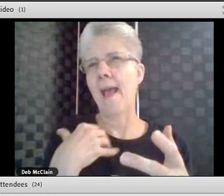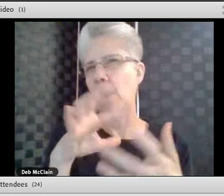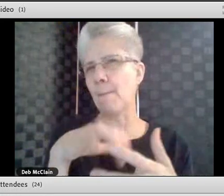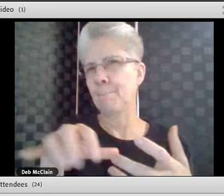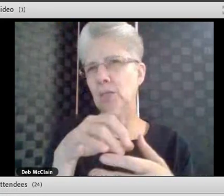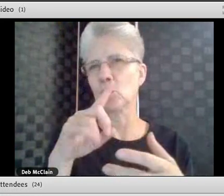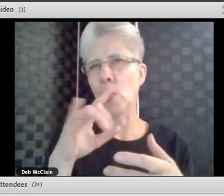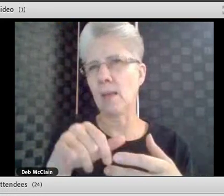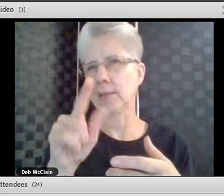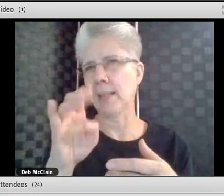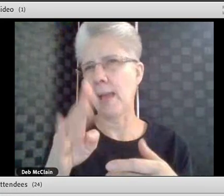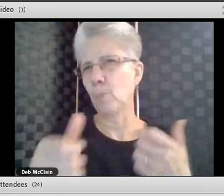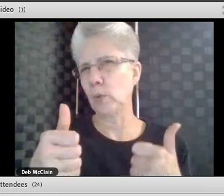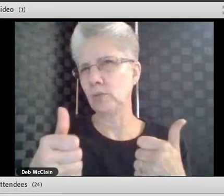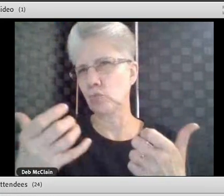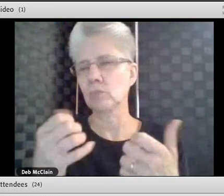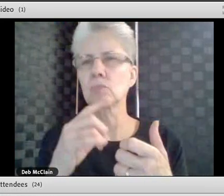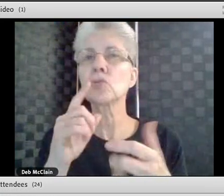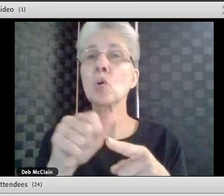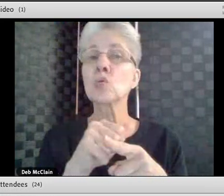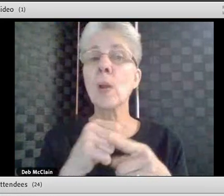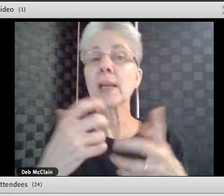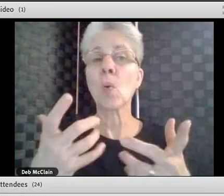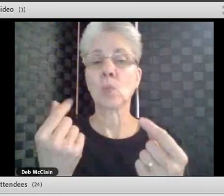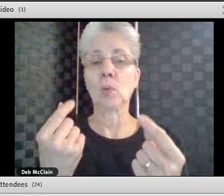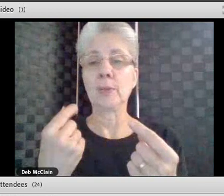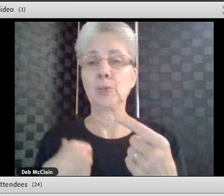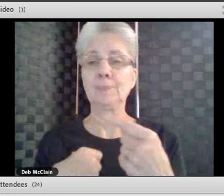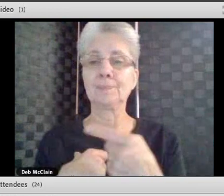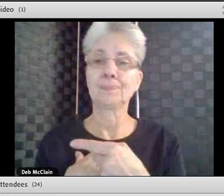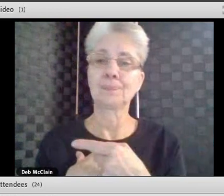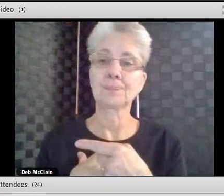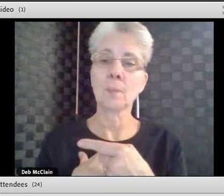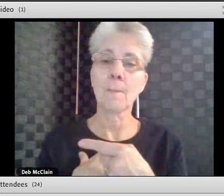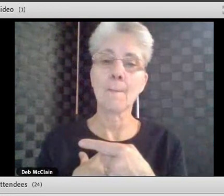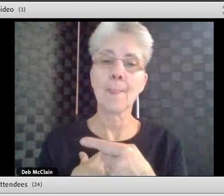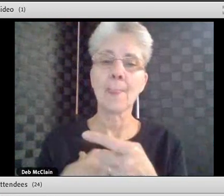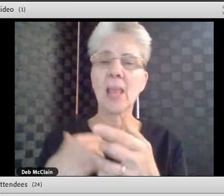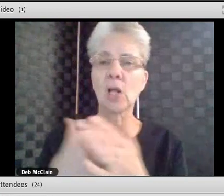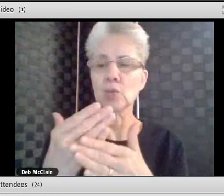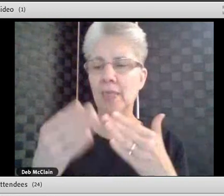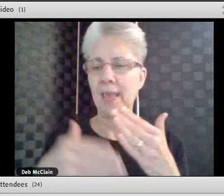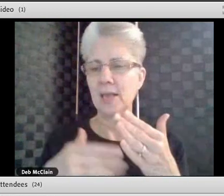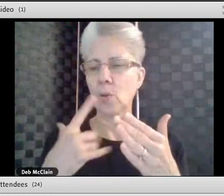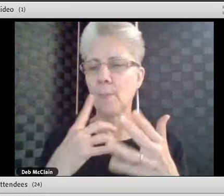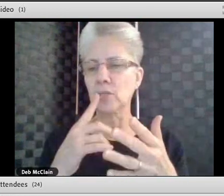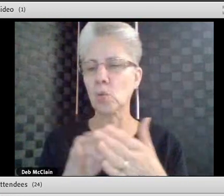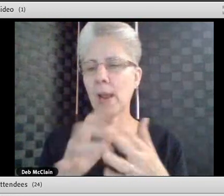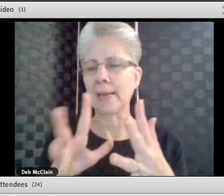or do you want to have a mixed-reality lab? So training, what do we do? We're getting close to the end here,